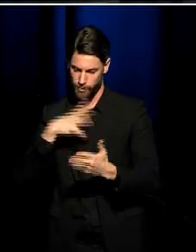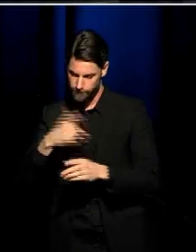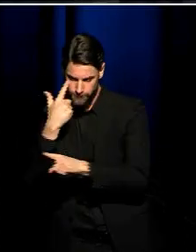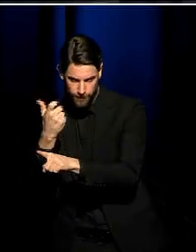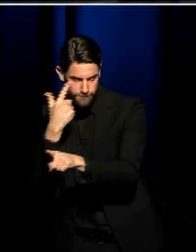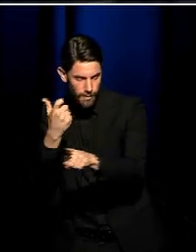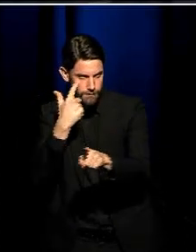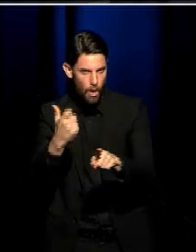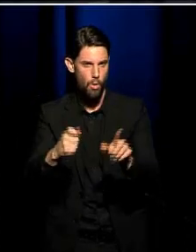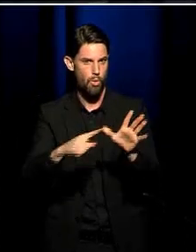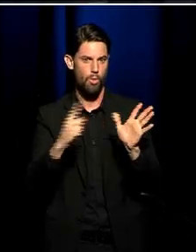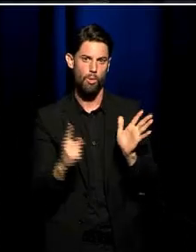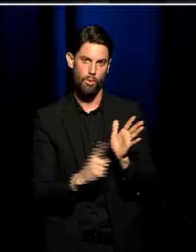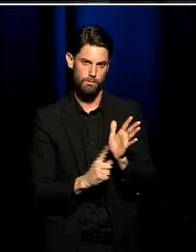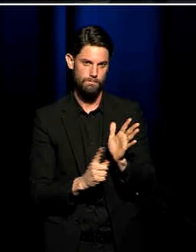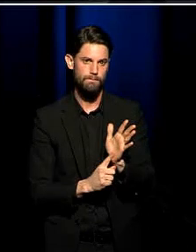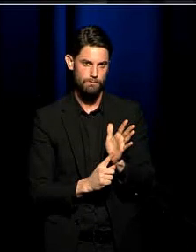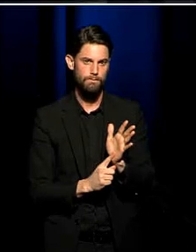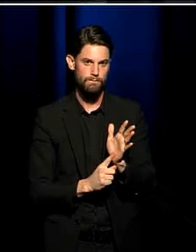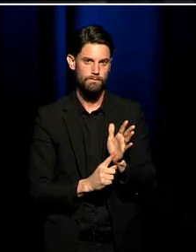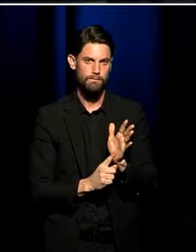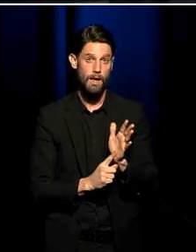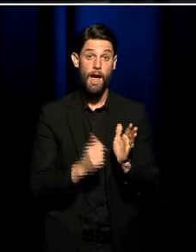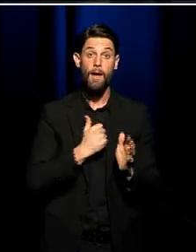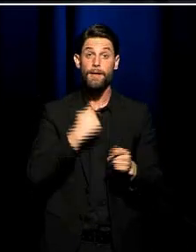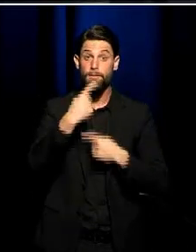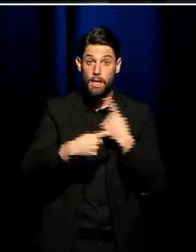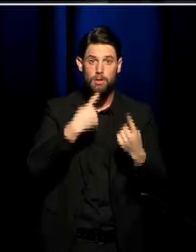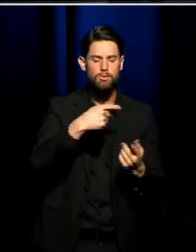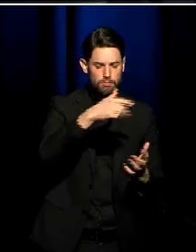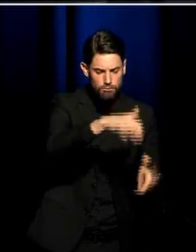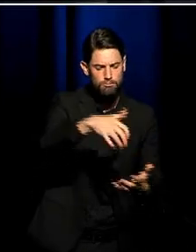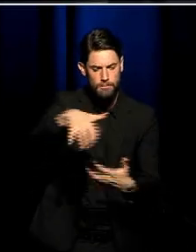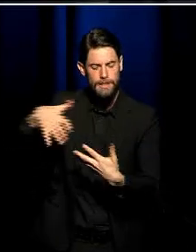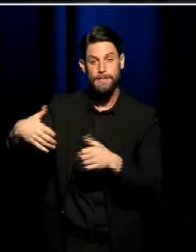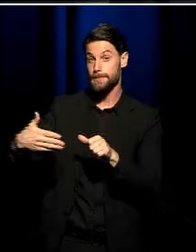occurred. Our findings, of course, are reliant on the willingness of First